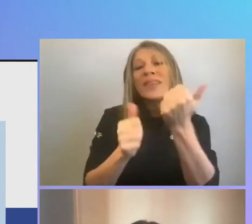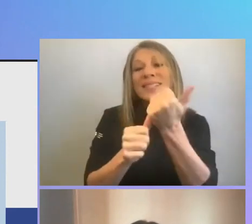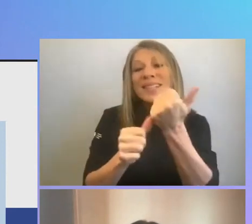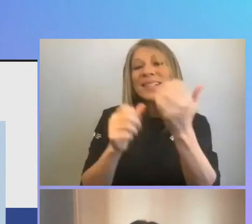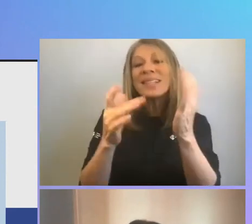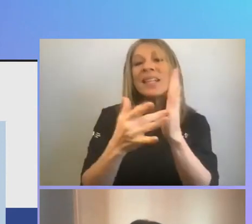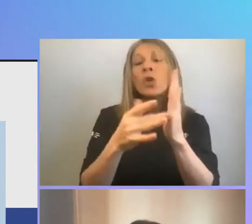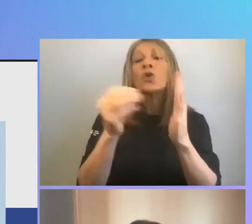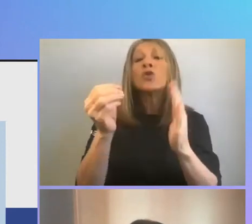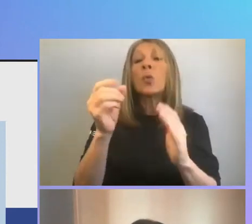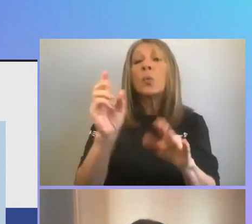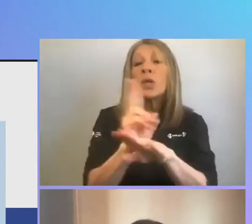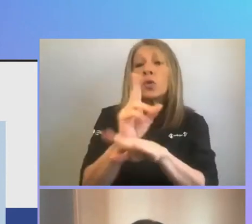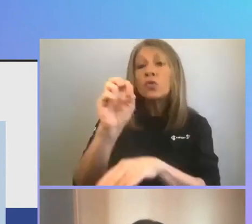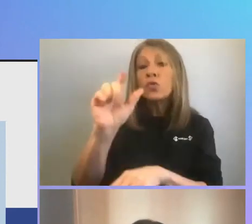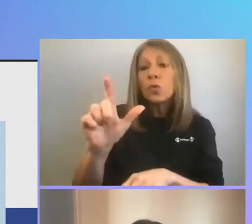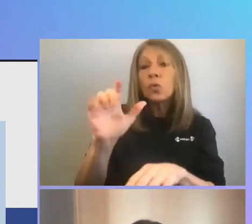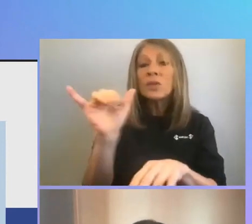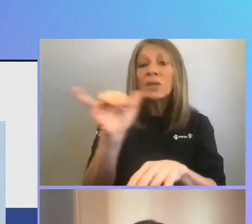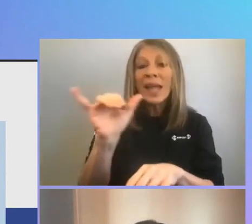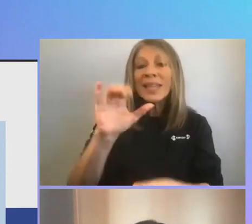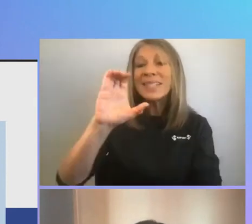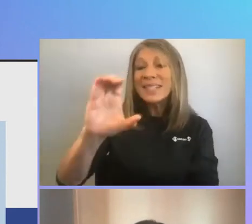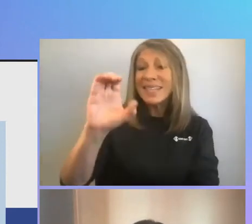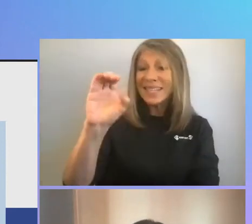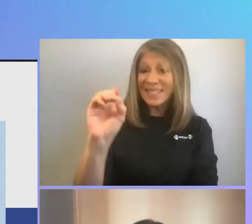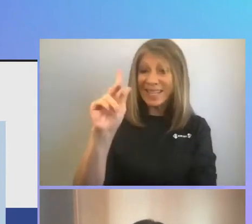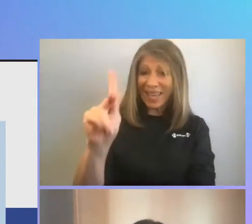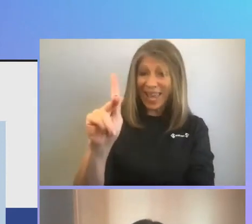the angular CDK live. Announcer uh, to manage these dynamic